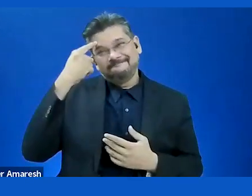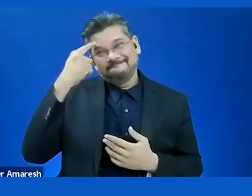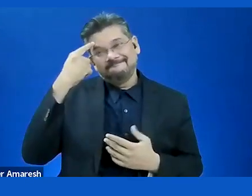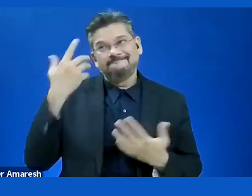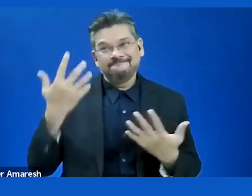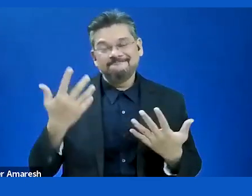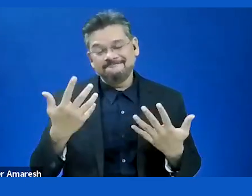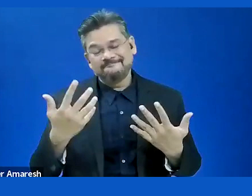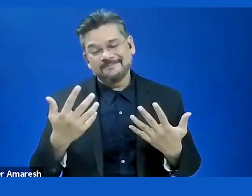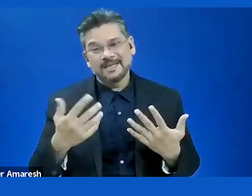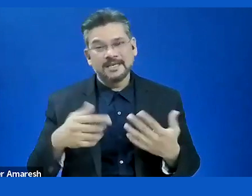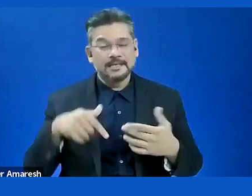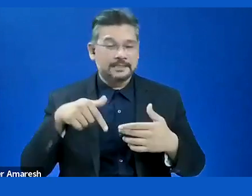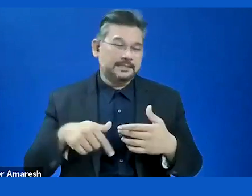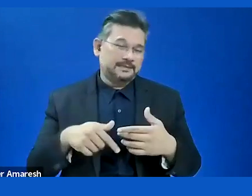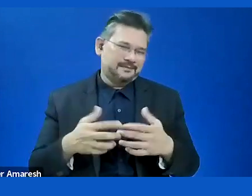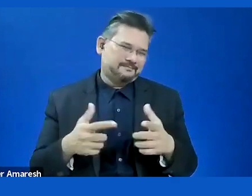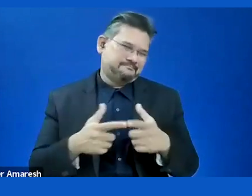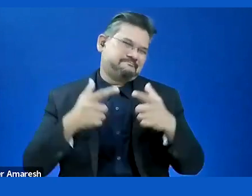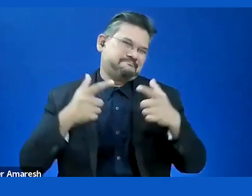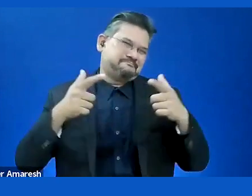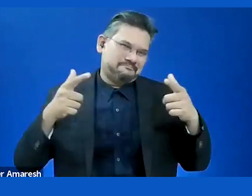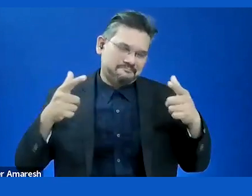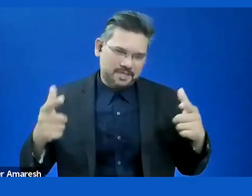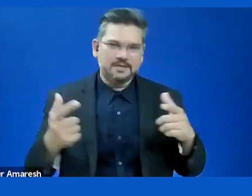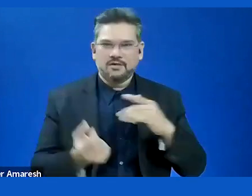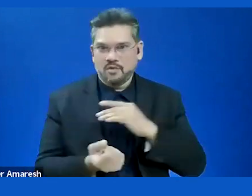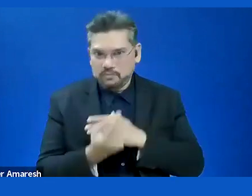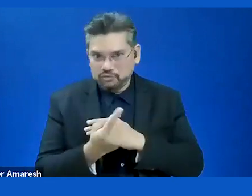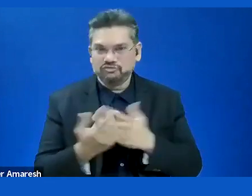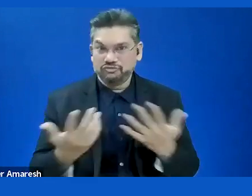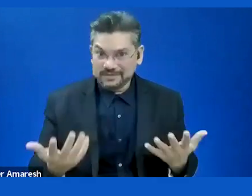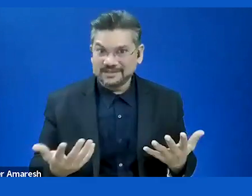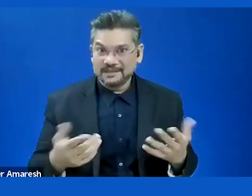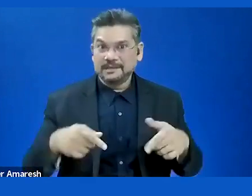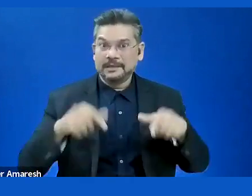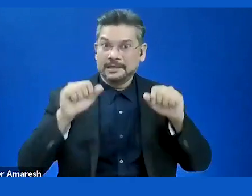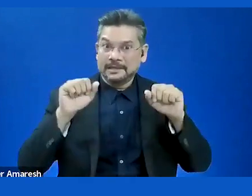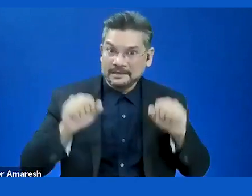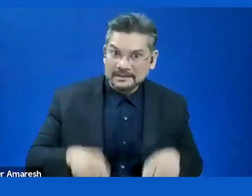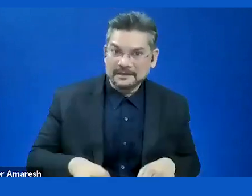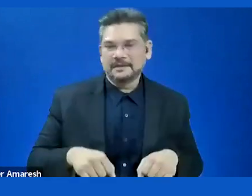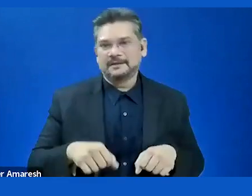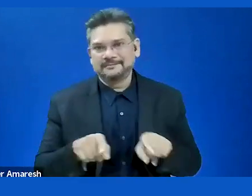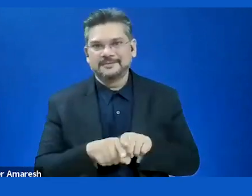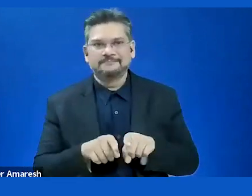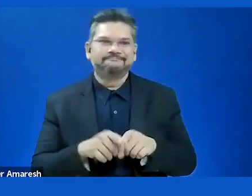itself. I think it has great potential to reduce cognitive load, for example, instead of trying to